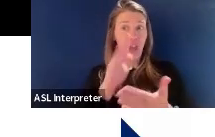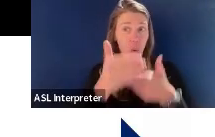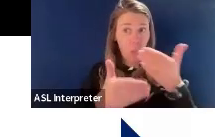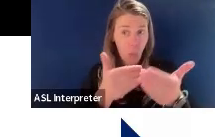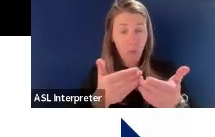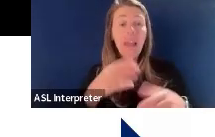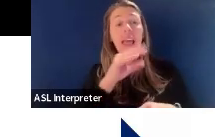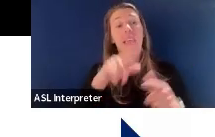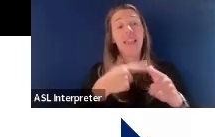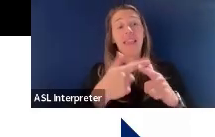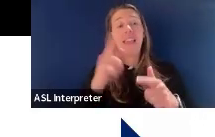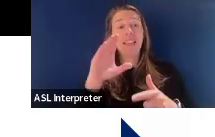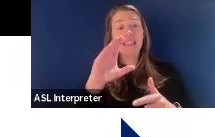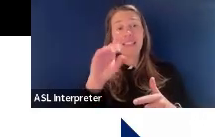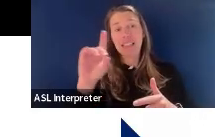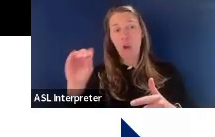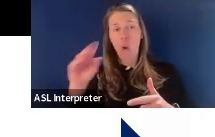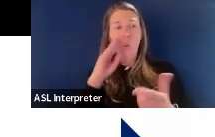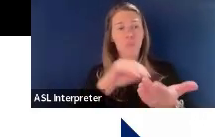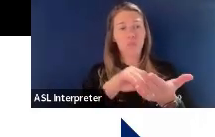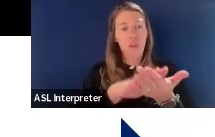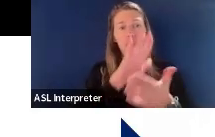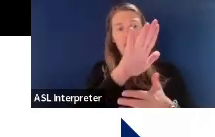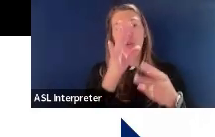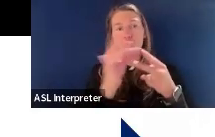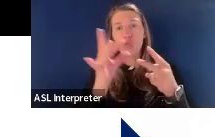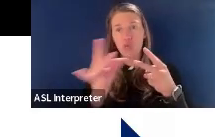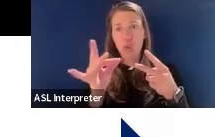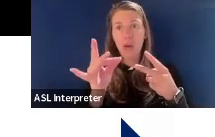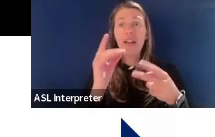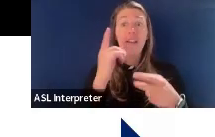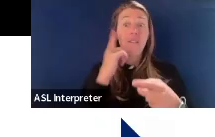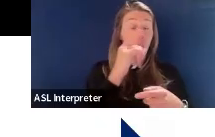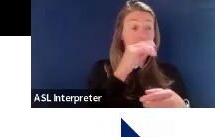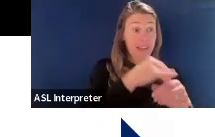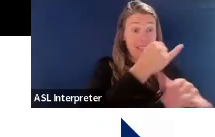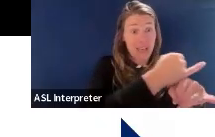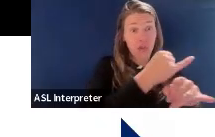CDO documents the individual's choice of institutional care or HCBS and the